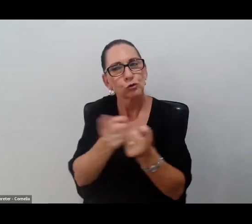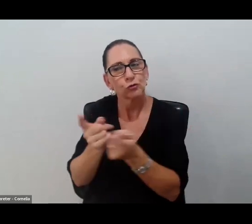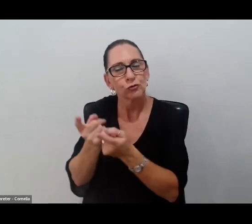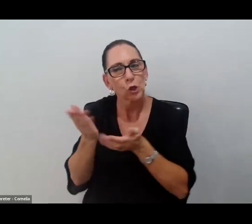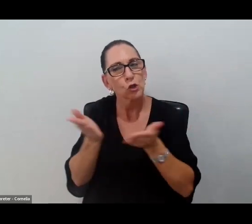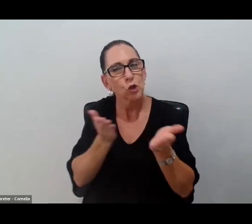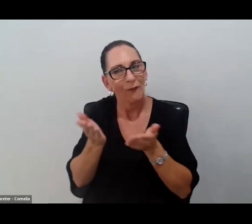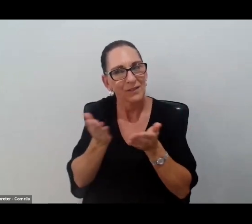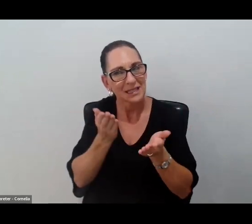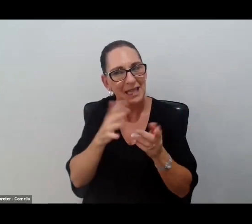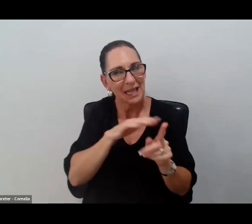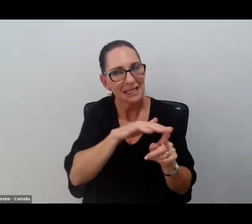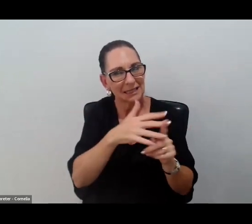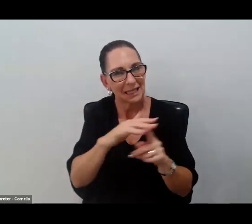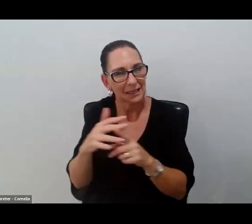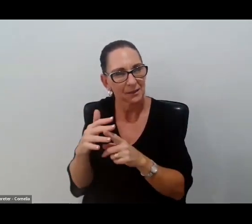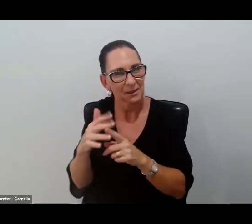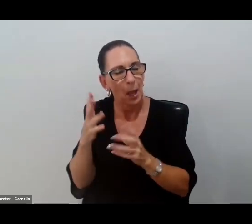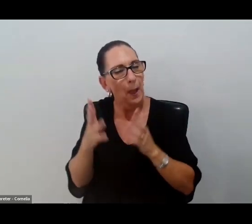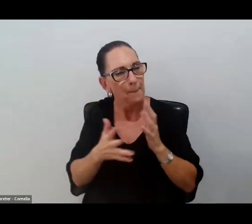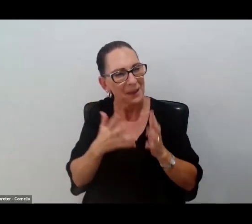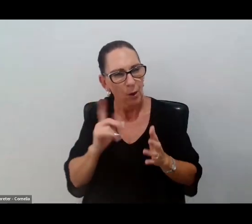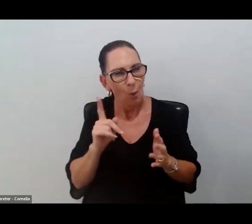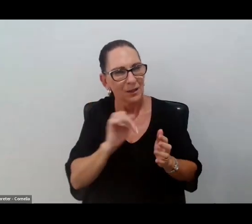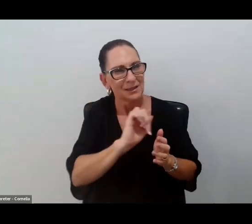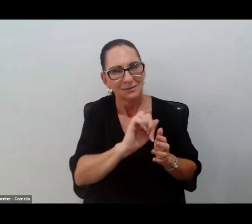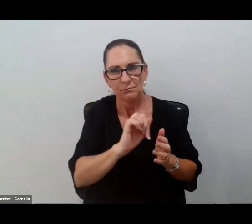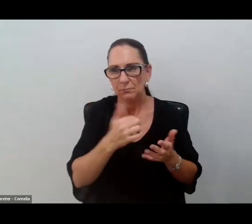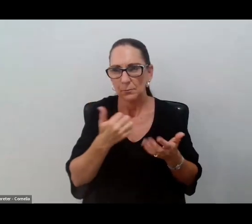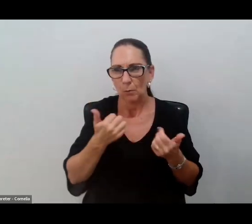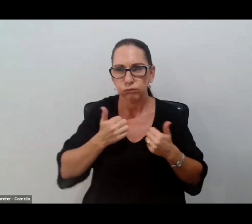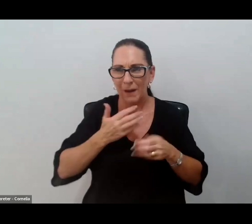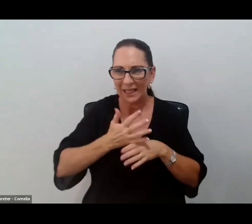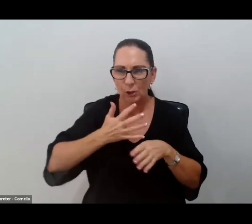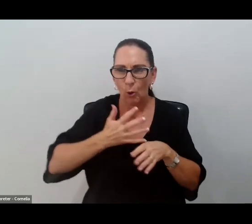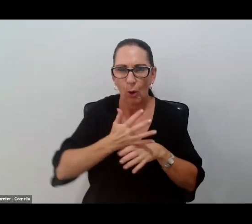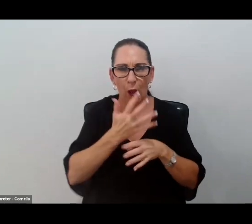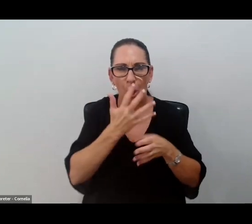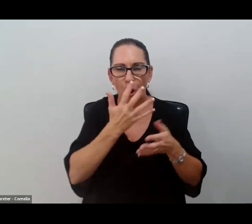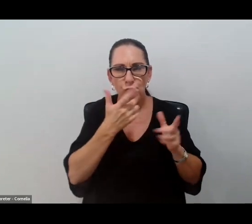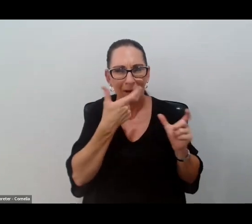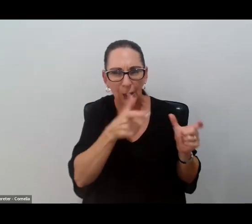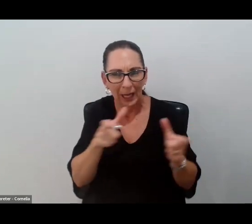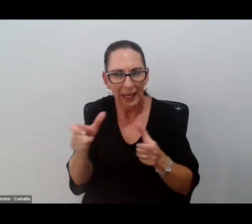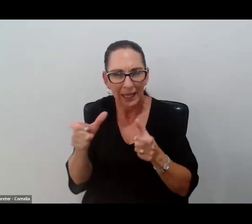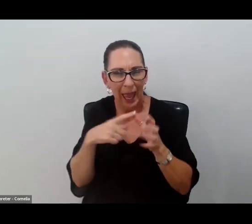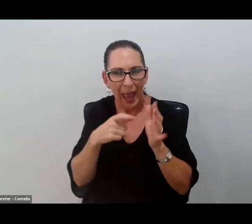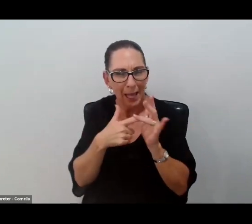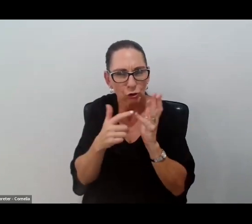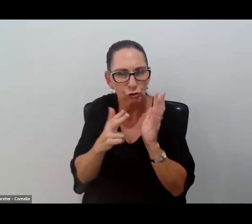that this research informs practical regulatory actions? Rod over to you.